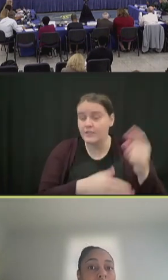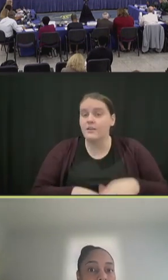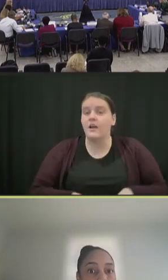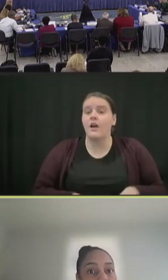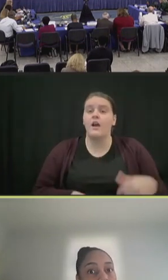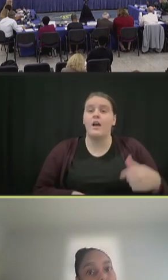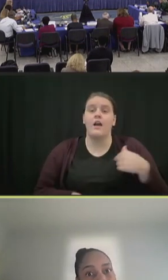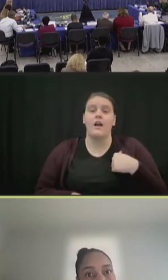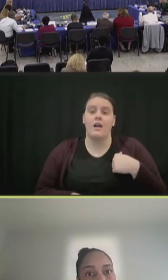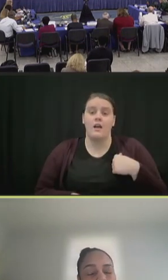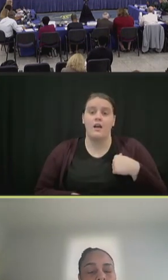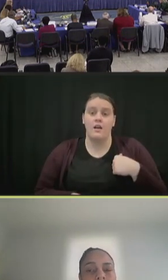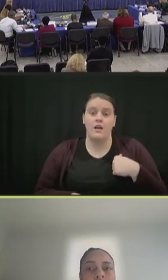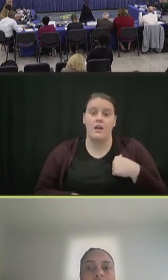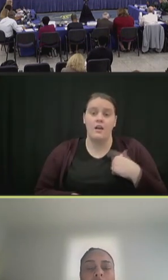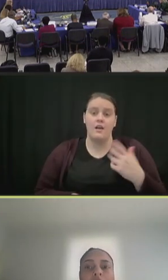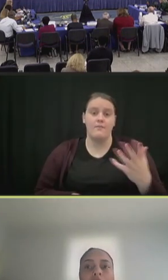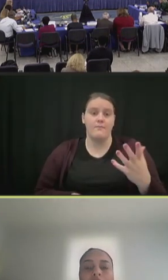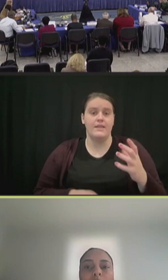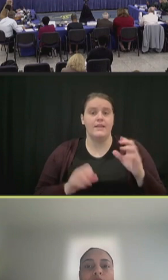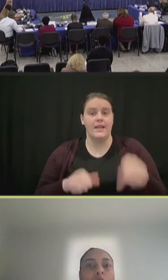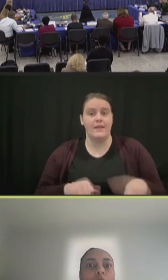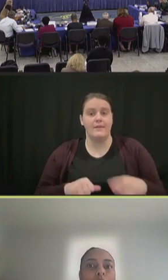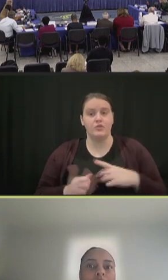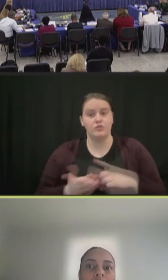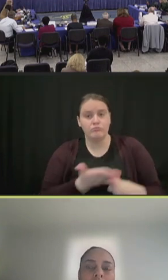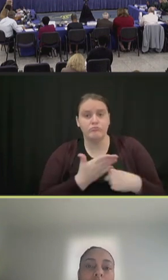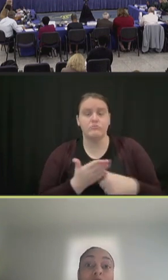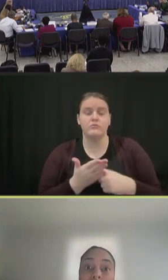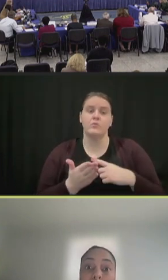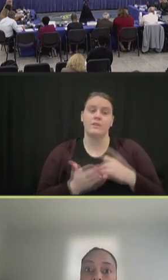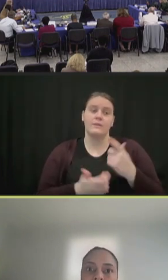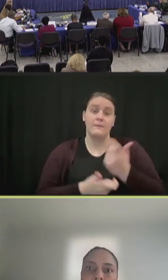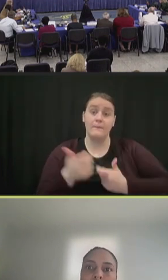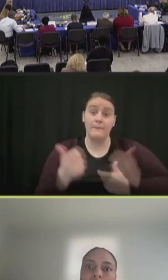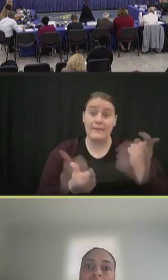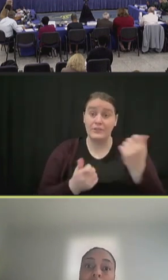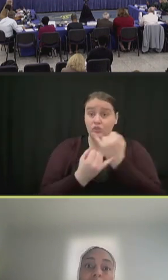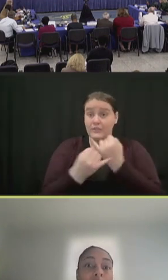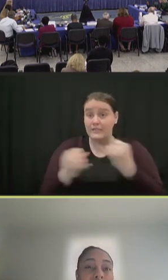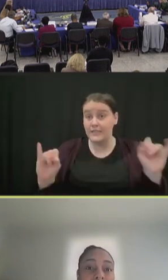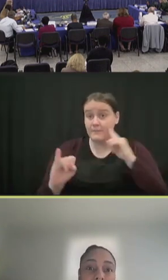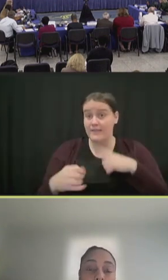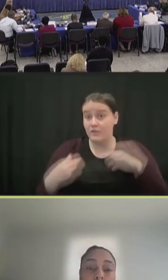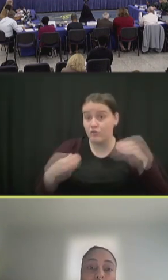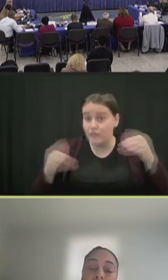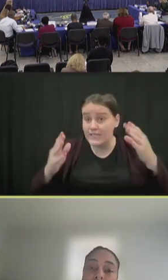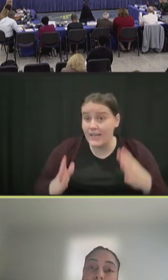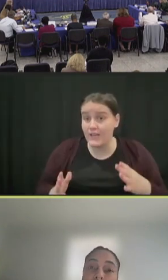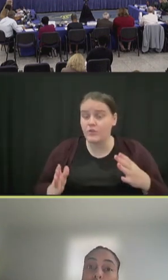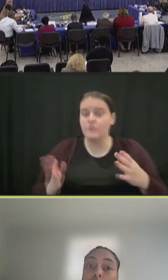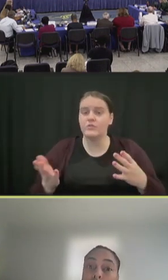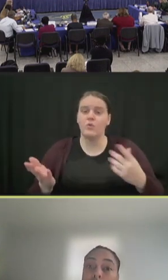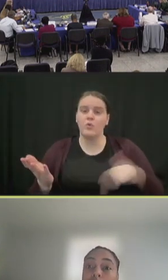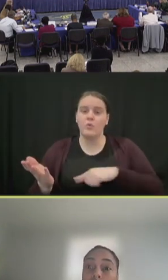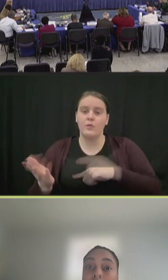and independent retailers. So, we, as much as possible, are keeping our stakeholder universe